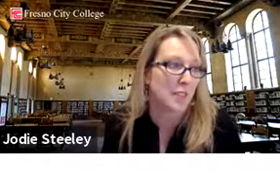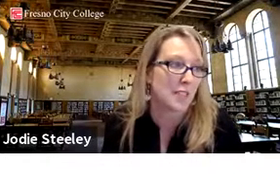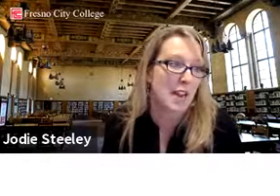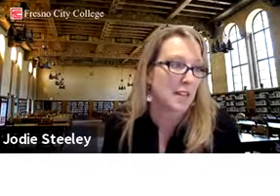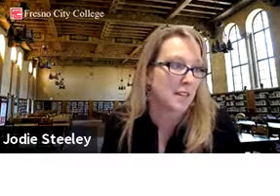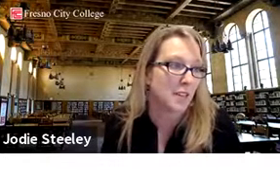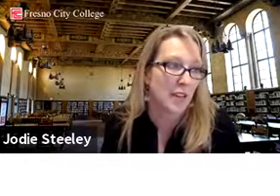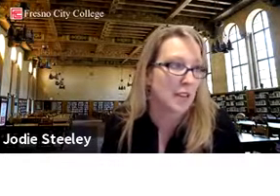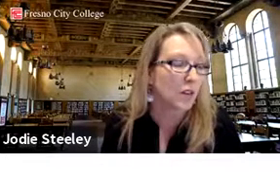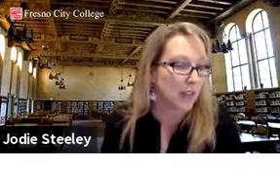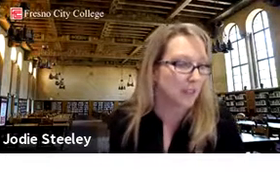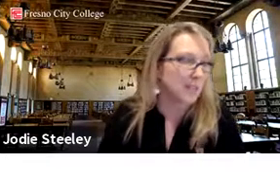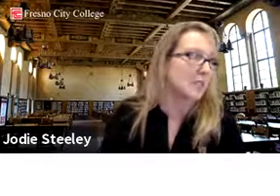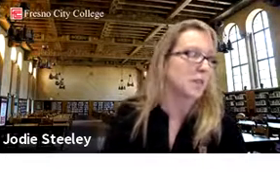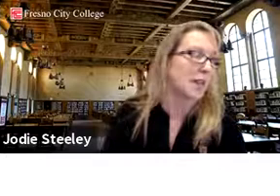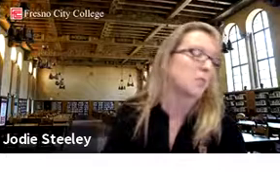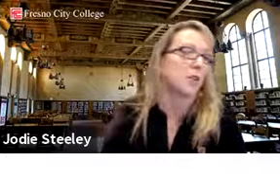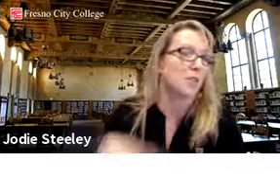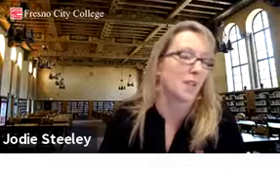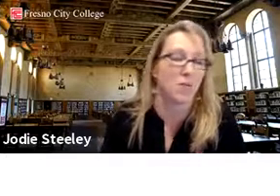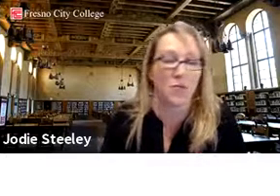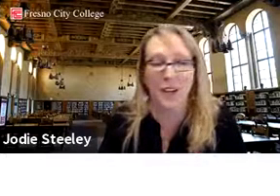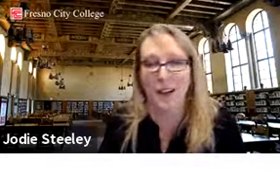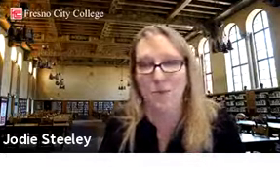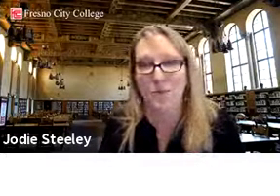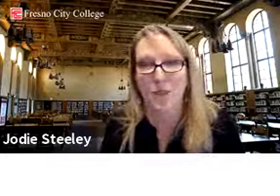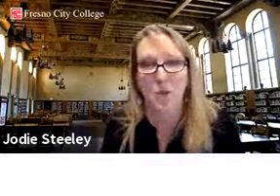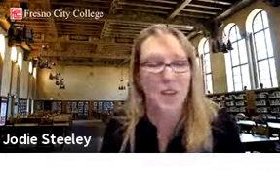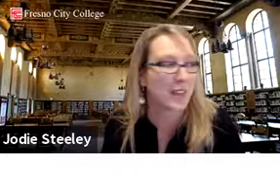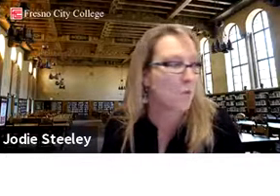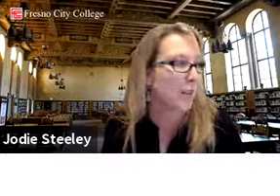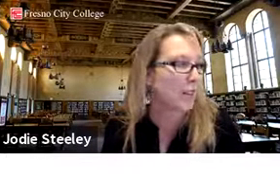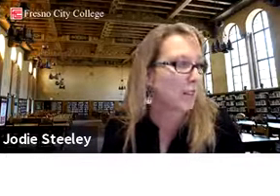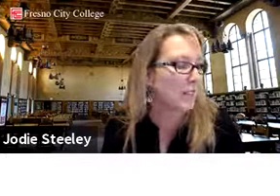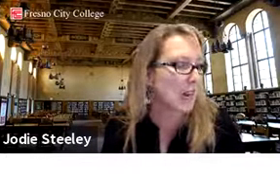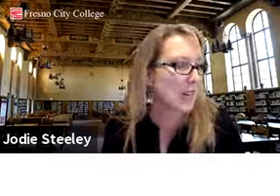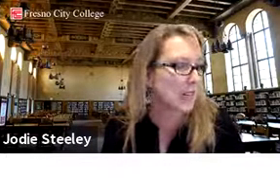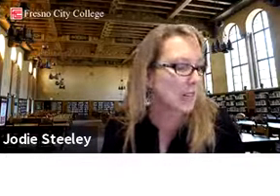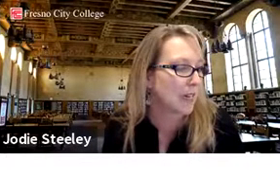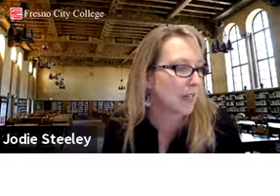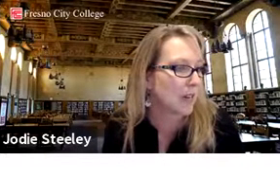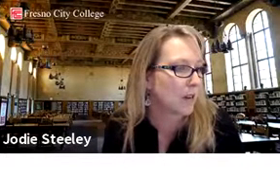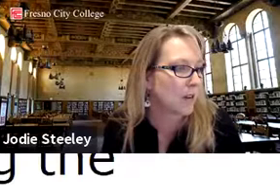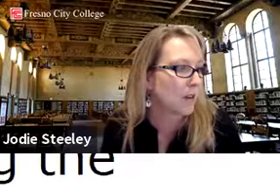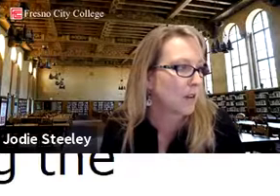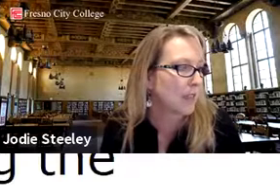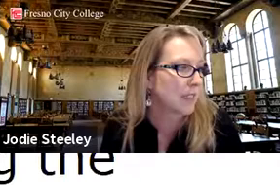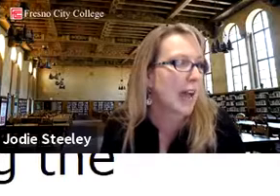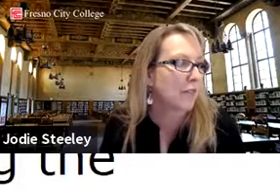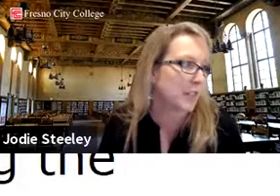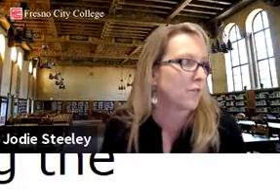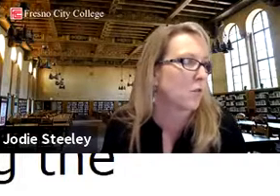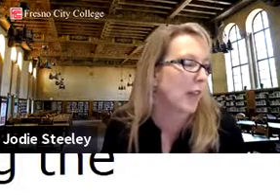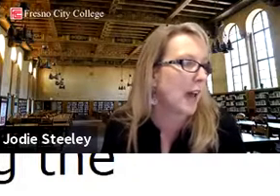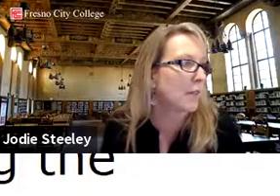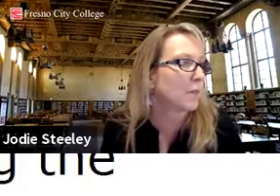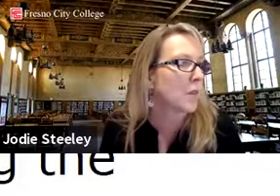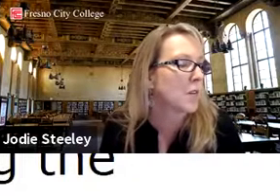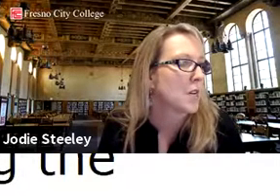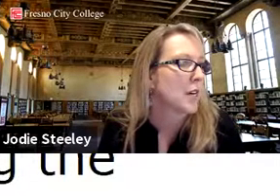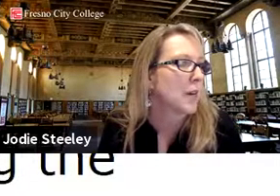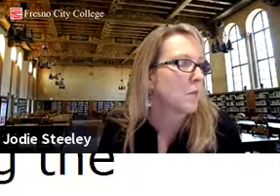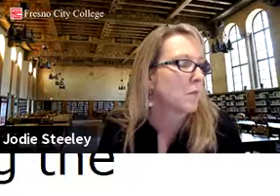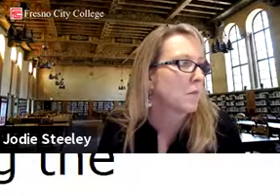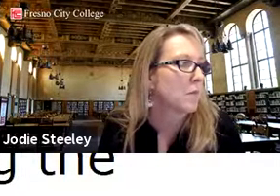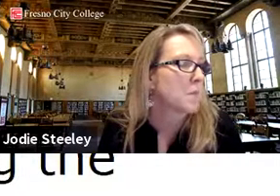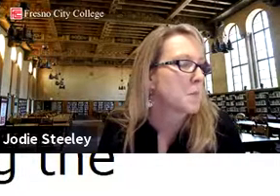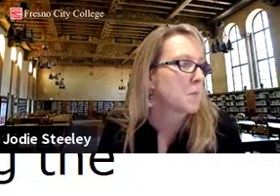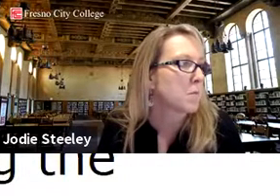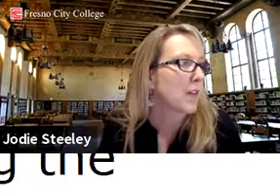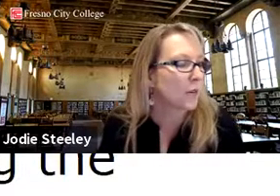design, you can you guys are the discipline experts. So and we can help with the design and, and, and a scaffold team for that. As I